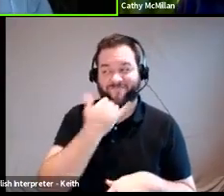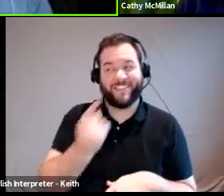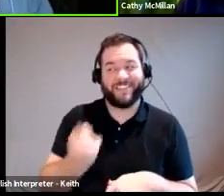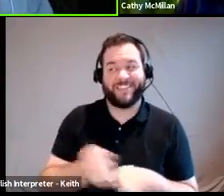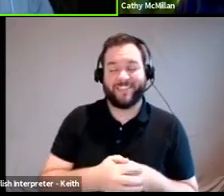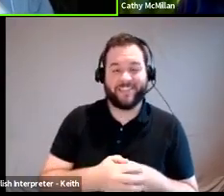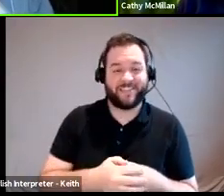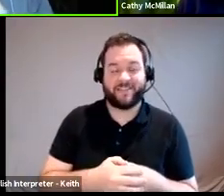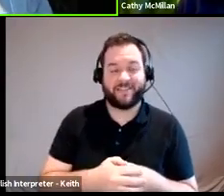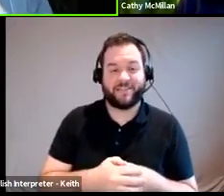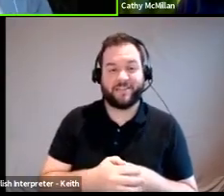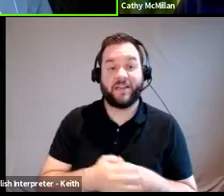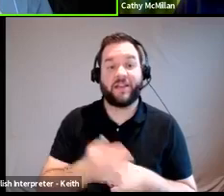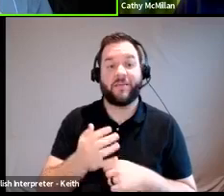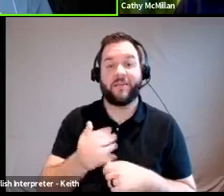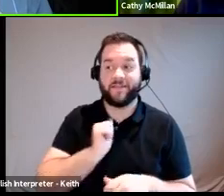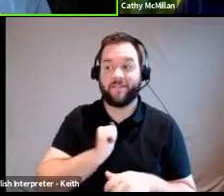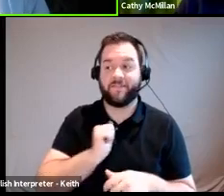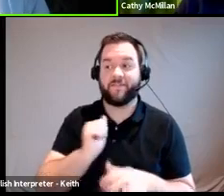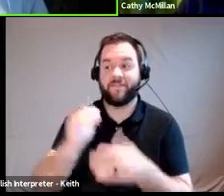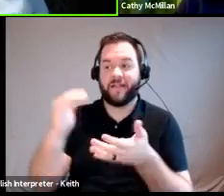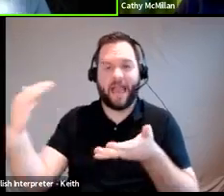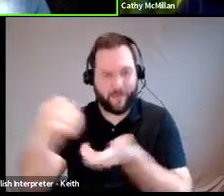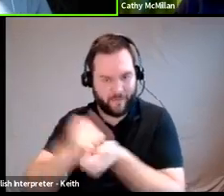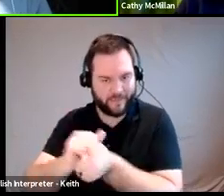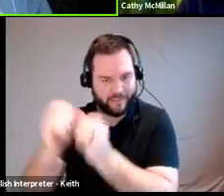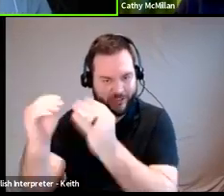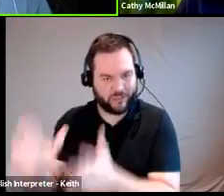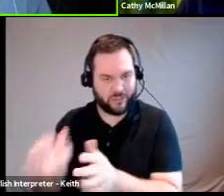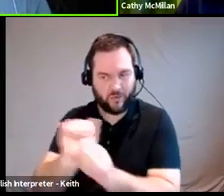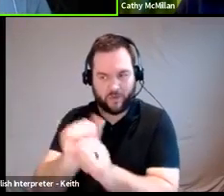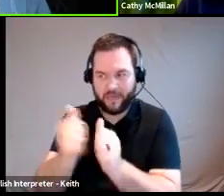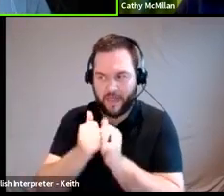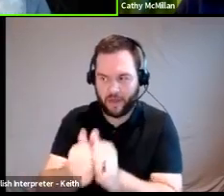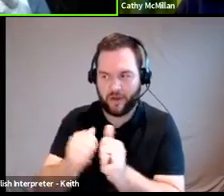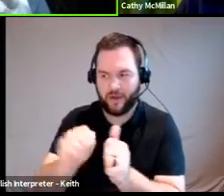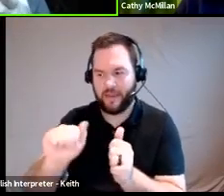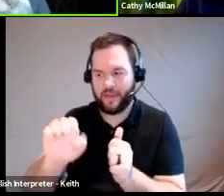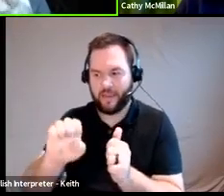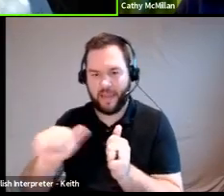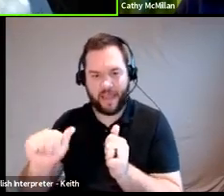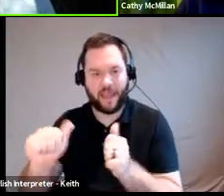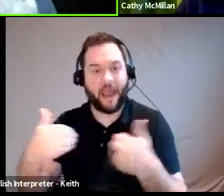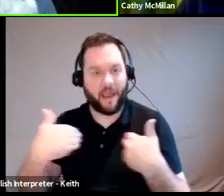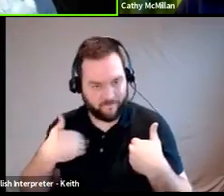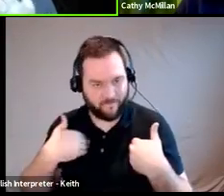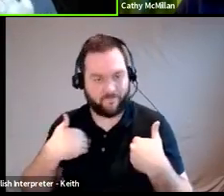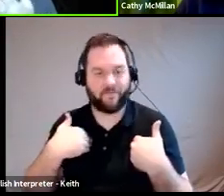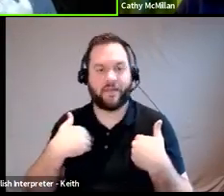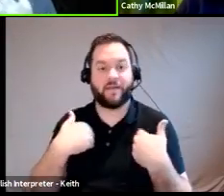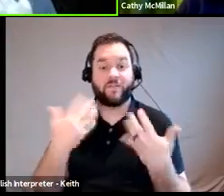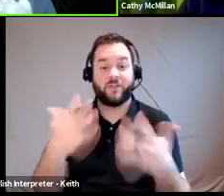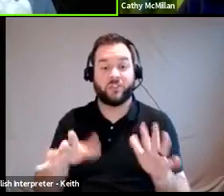, like, anyway like, anyway. like. Anyway, that's because I'm collaborating really well with the teachers, they have it the teachers, they have, he has a support.